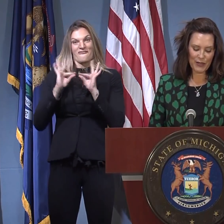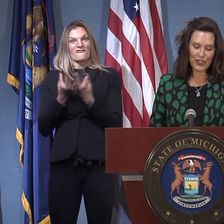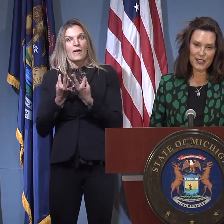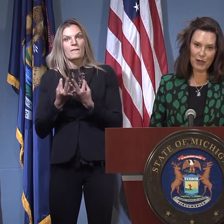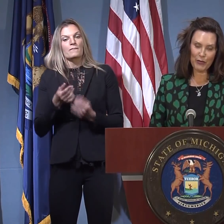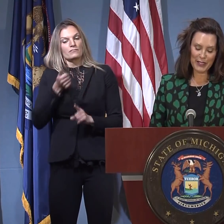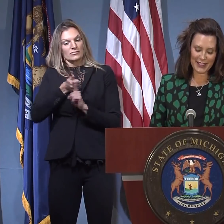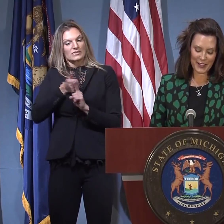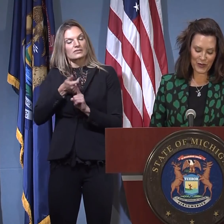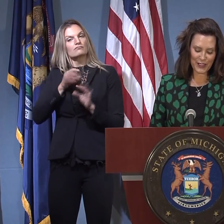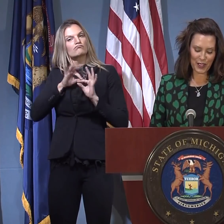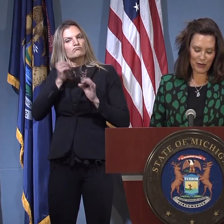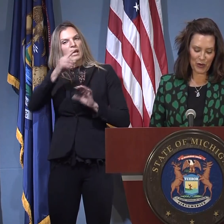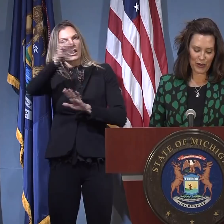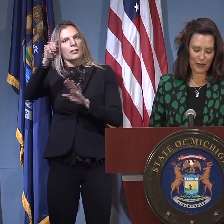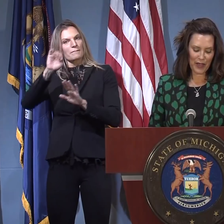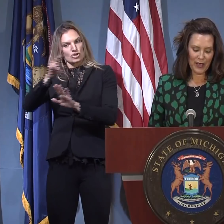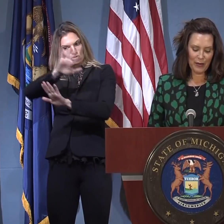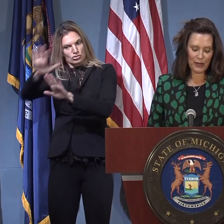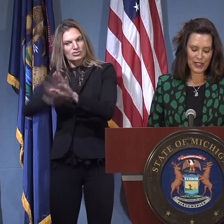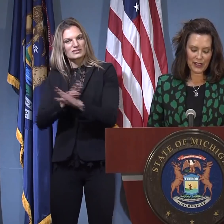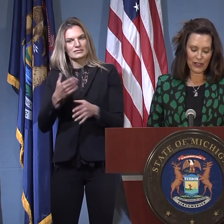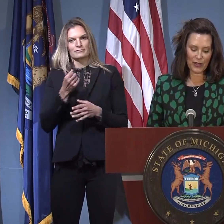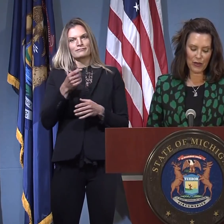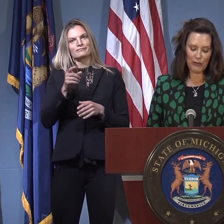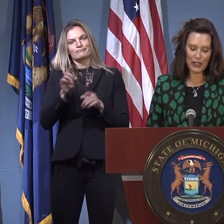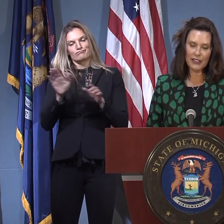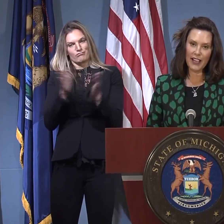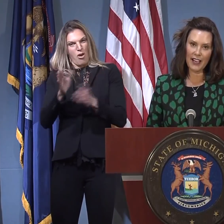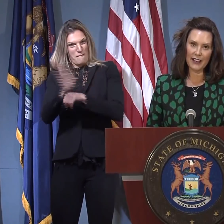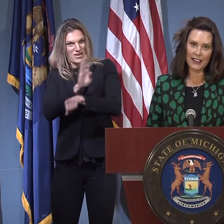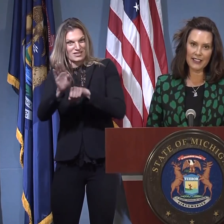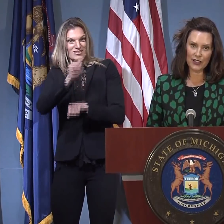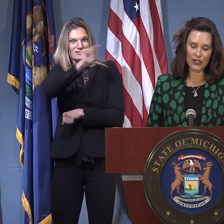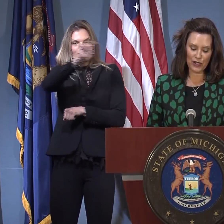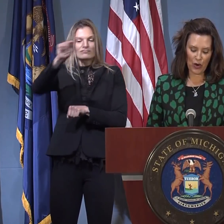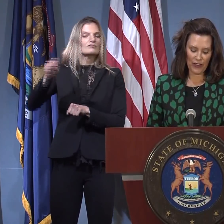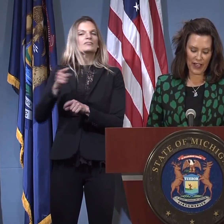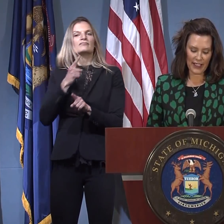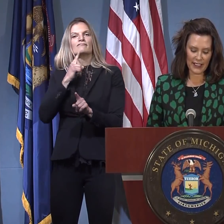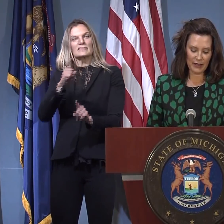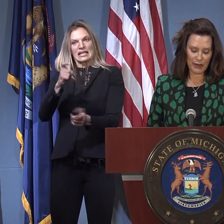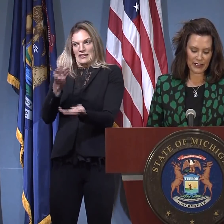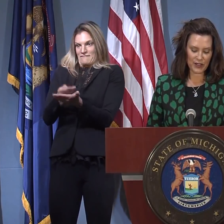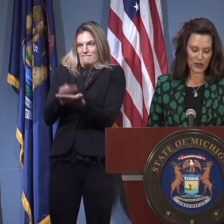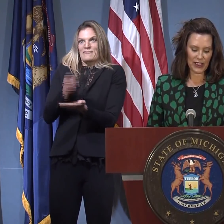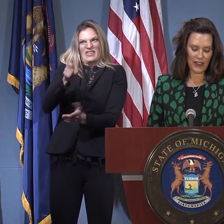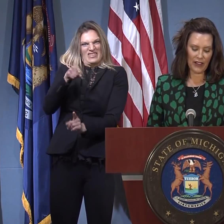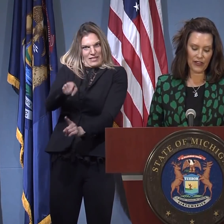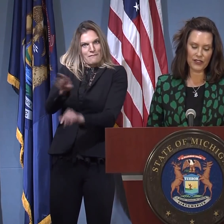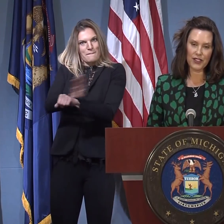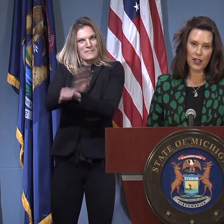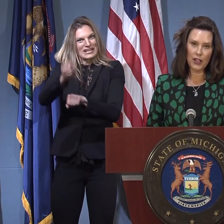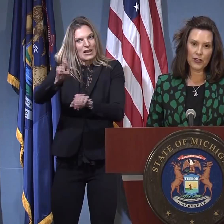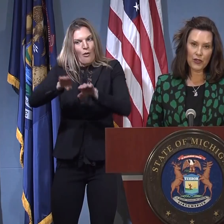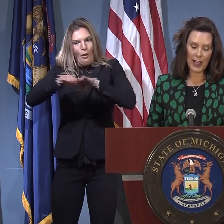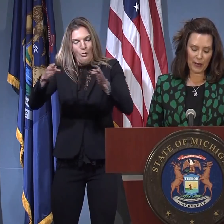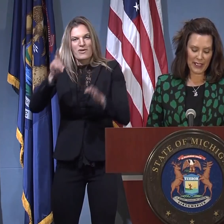BUILDING ON -- FAMILIES ACROSS THE STATE DEPEND THE BUS SMALL BUSINESS FOR LIVELIHOOD AND THE RESTART PROGRAM PARTICULARLY